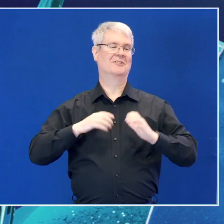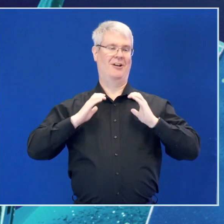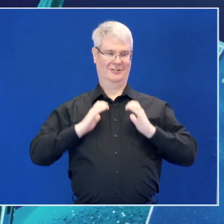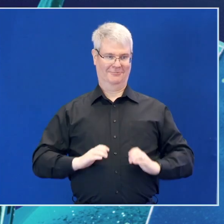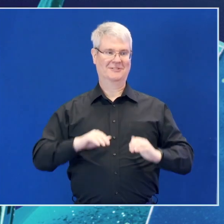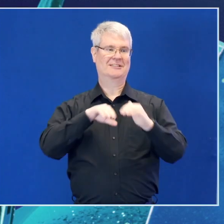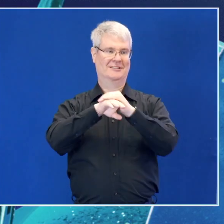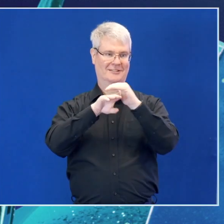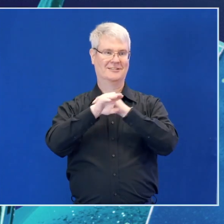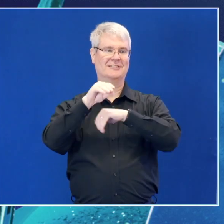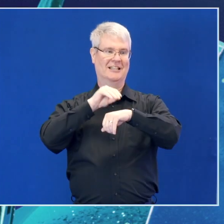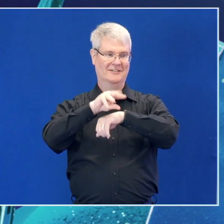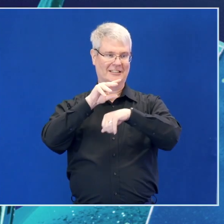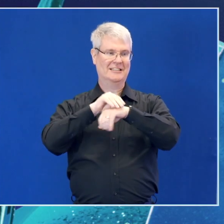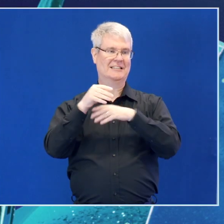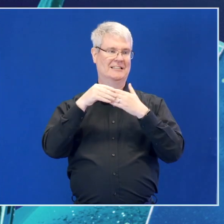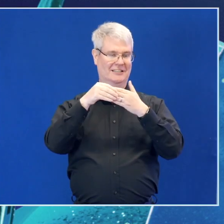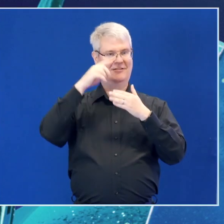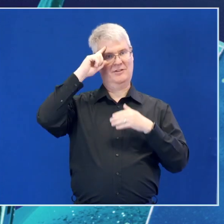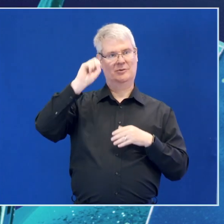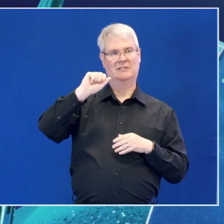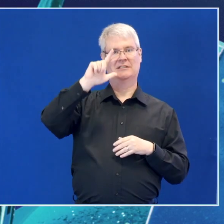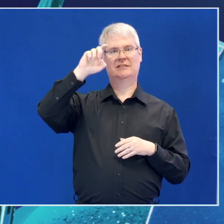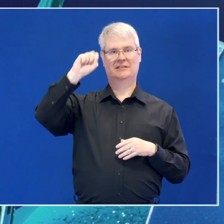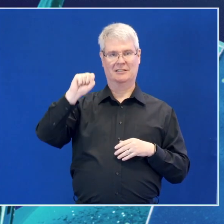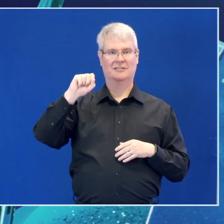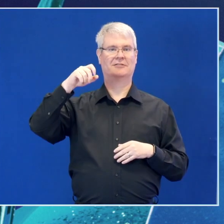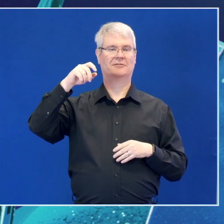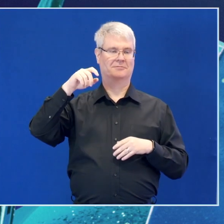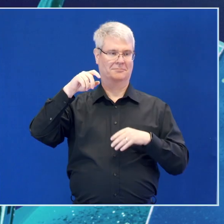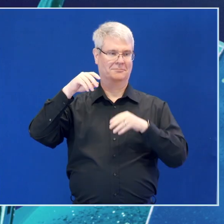I'm also the co-founder of our Neurodiversity ERG at Salesforce